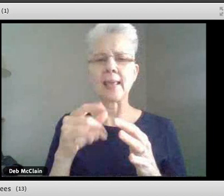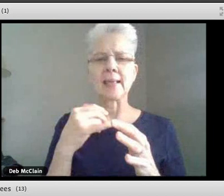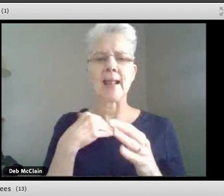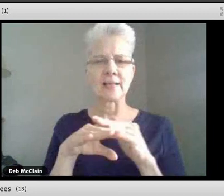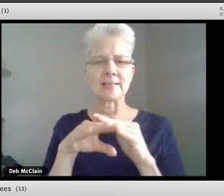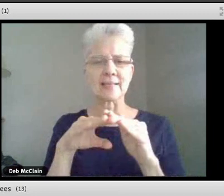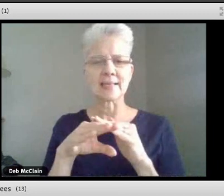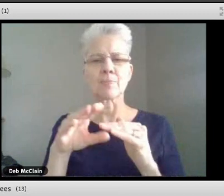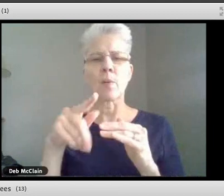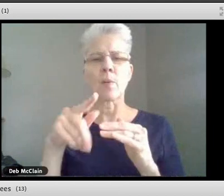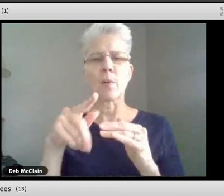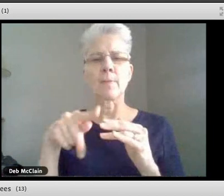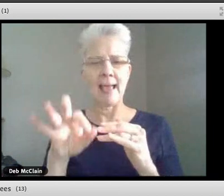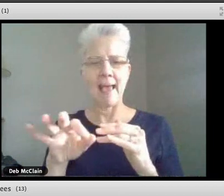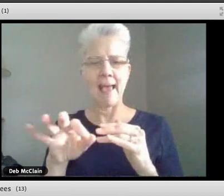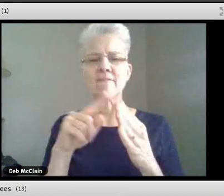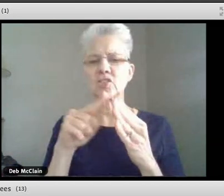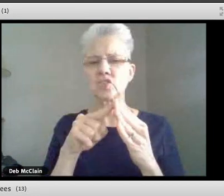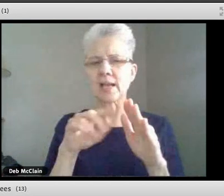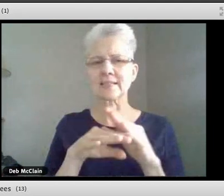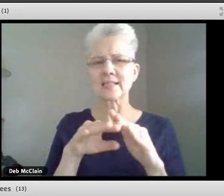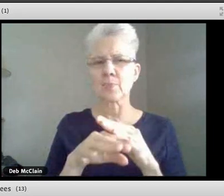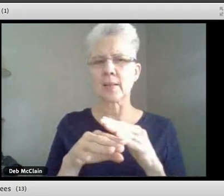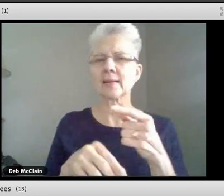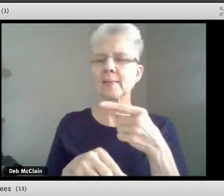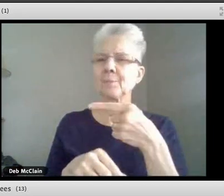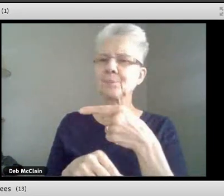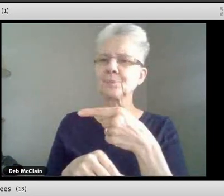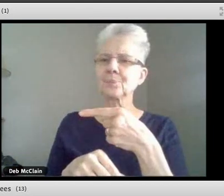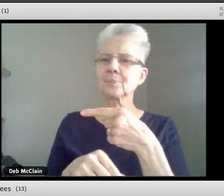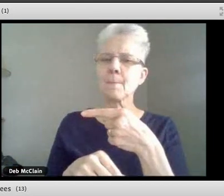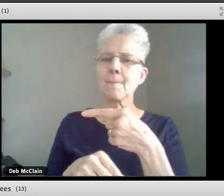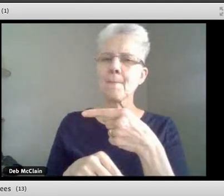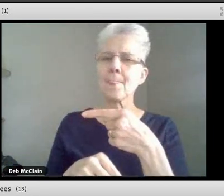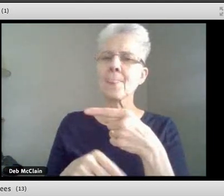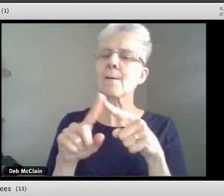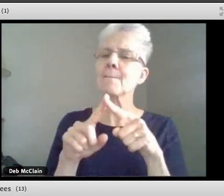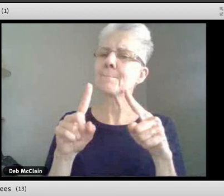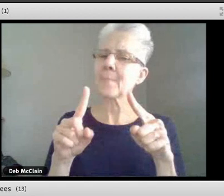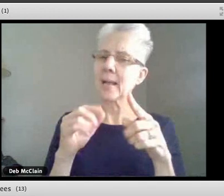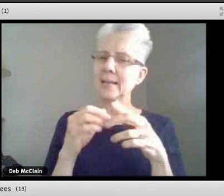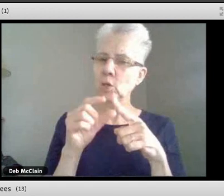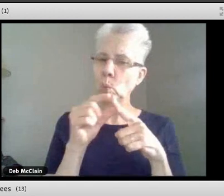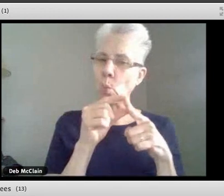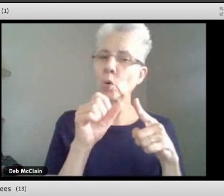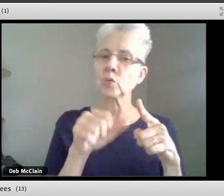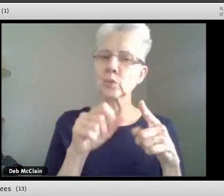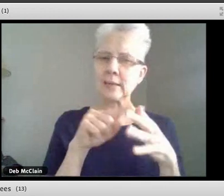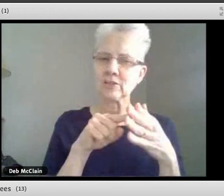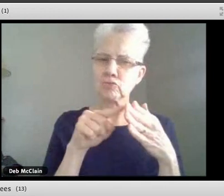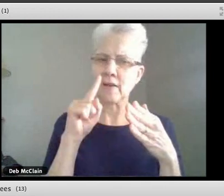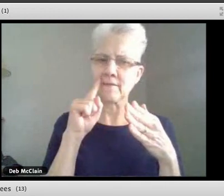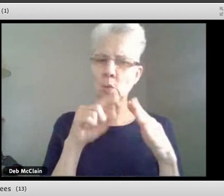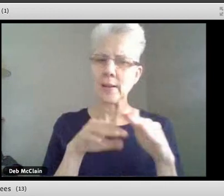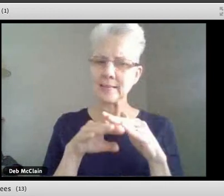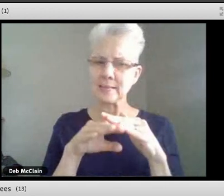but in Word you can check for accessibility. You just click on file options, check accessibility, and it will tell you everything